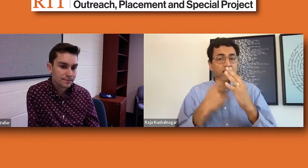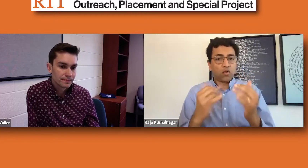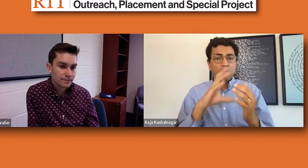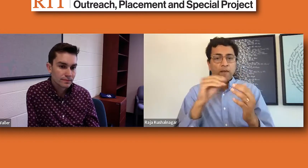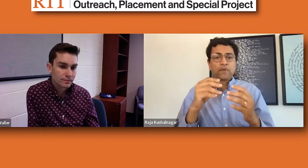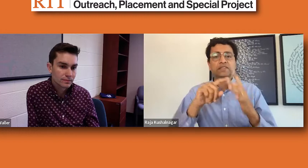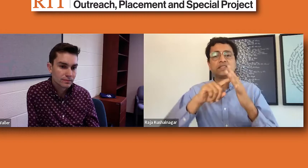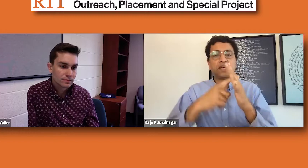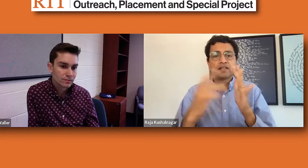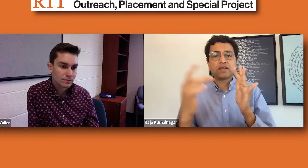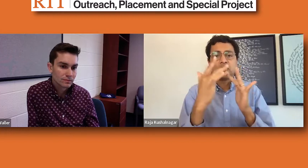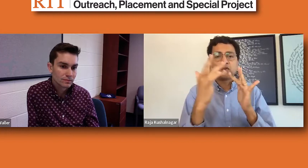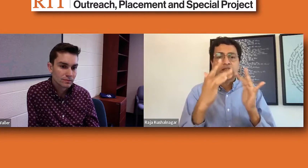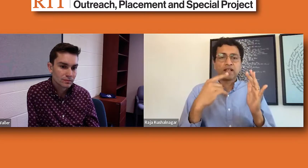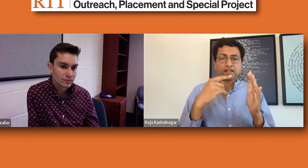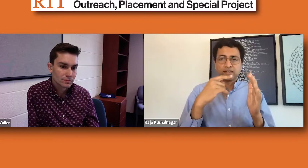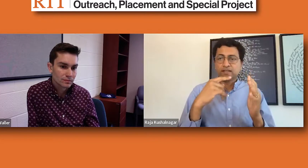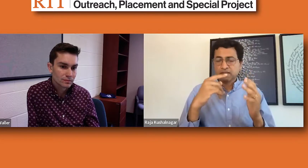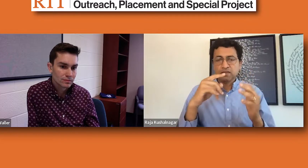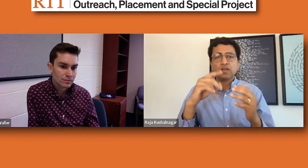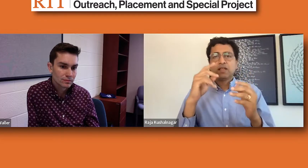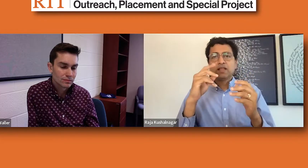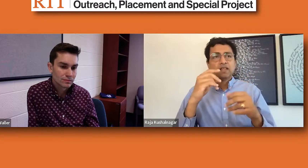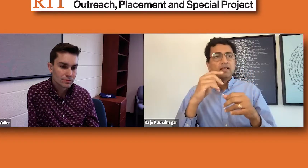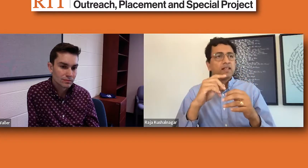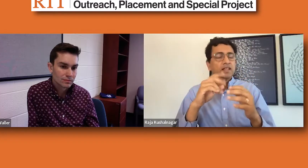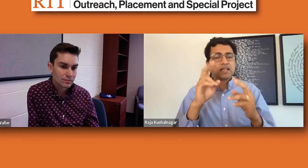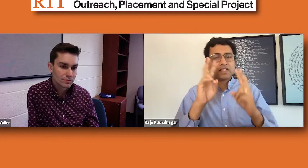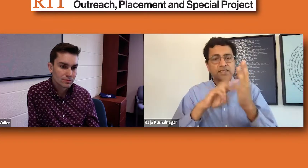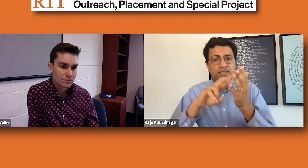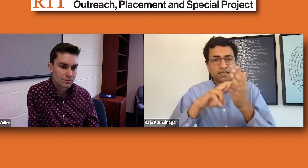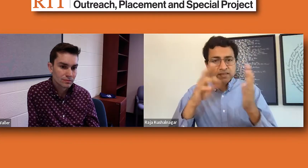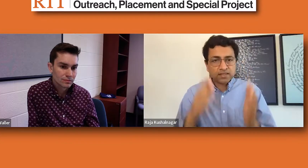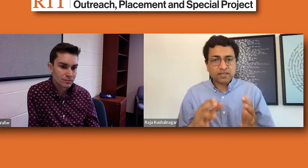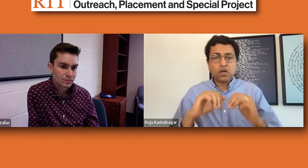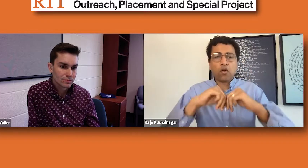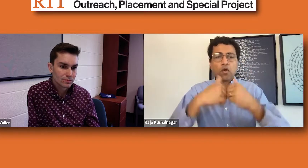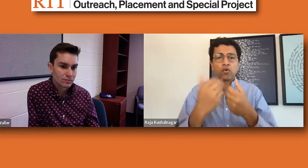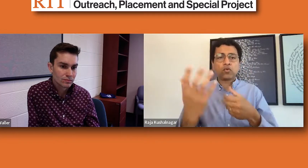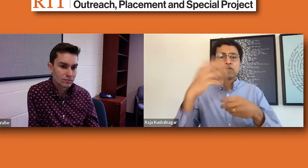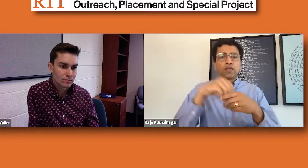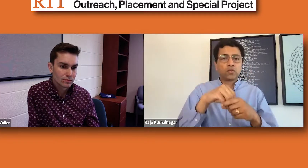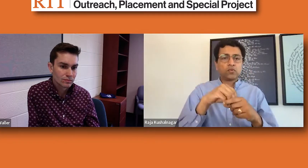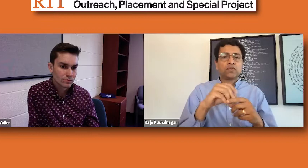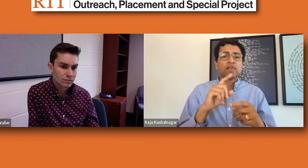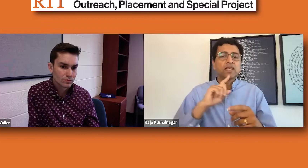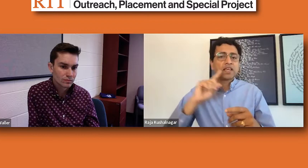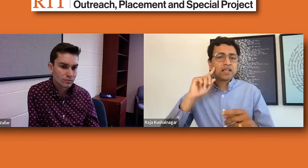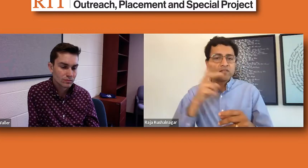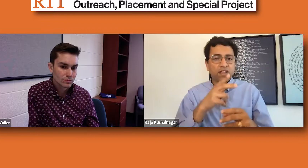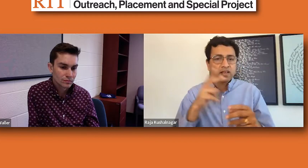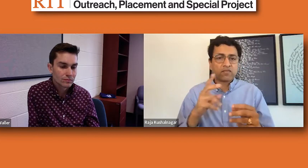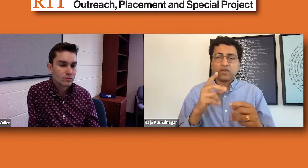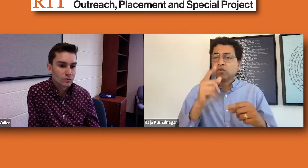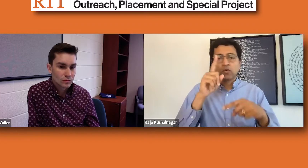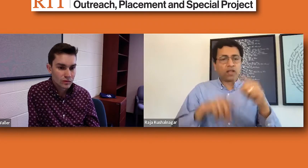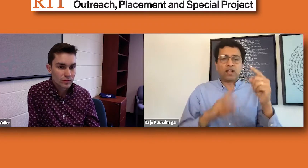that works on speech recognition and we're reaching out to researchers or we're trying to include researchers